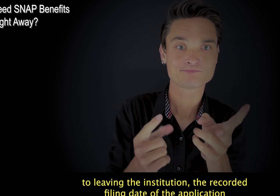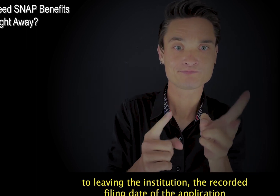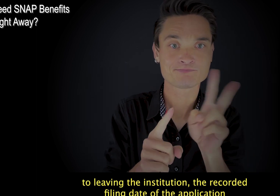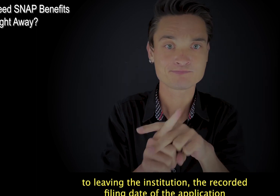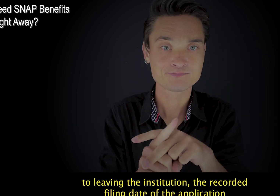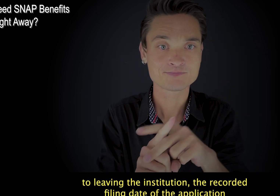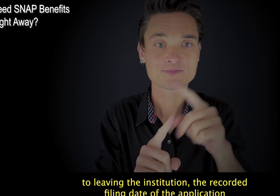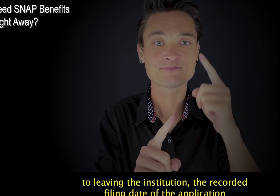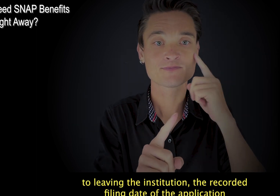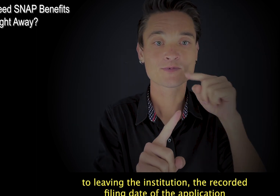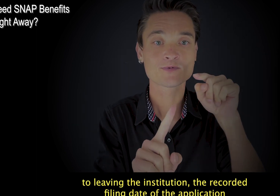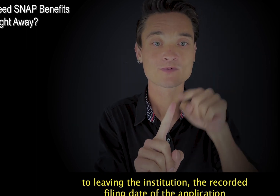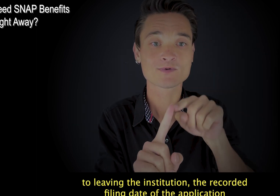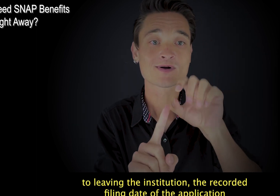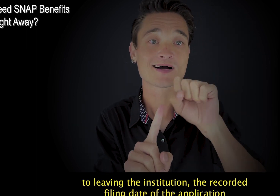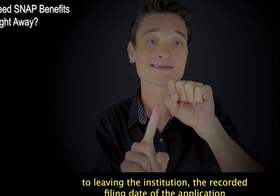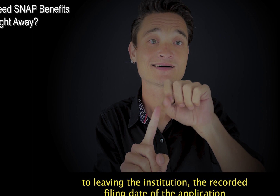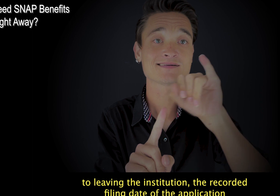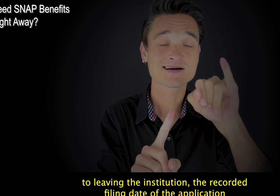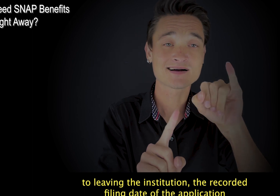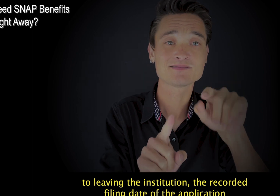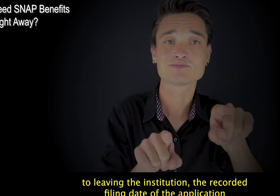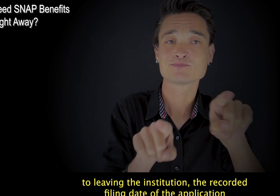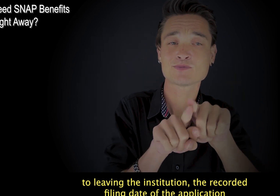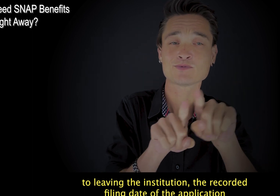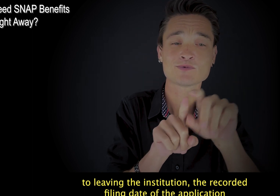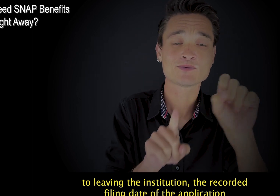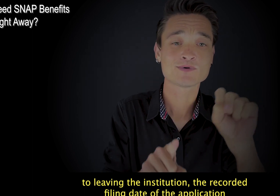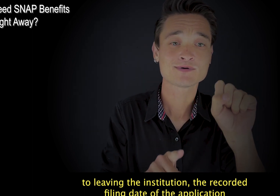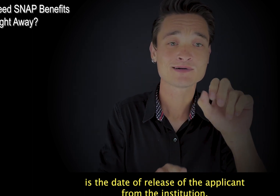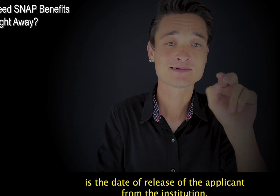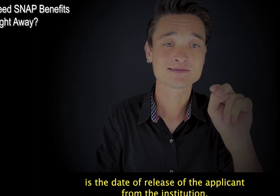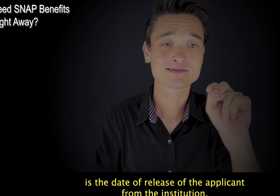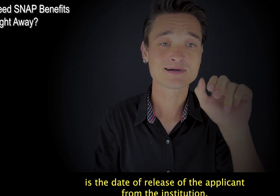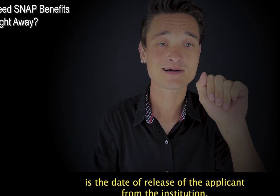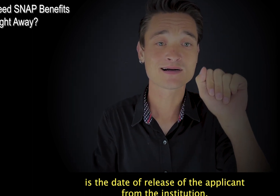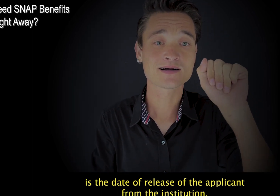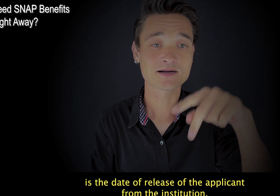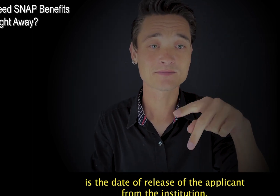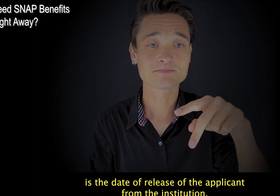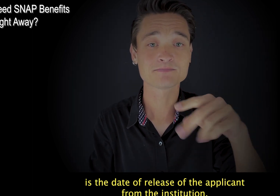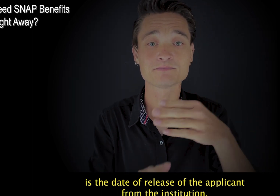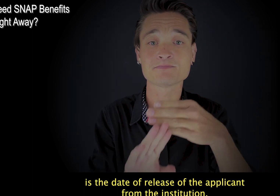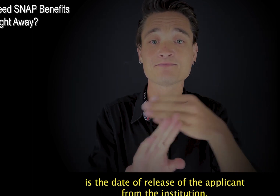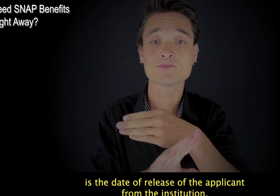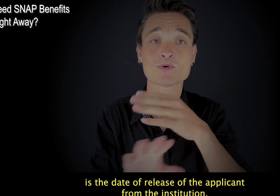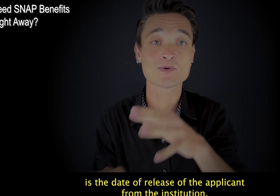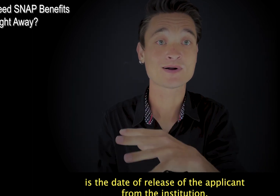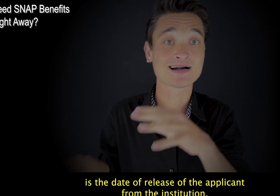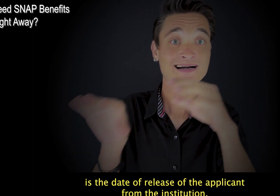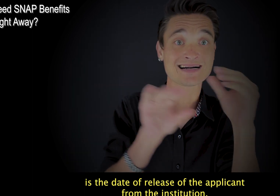to leaving the institution, the recorded filing date of the application is the date of release of the applicant from the institution.